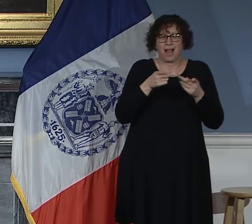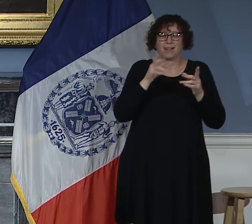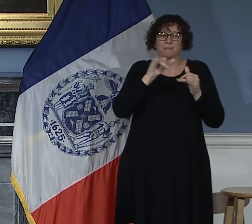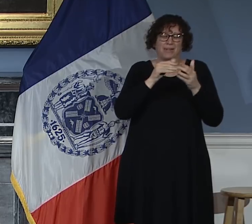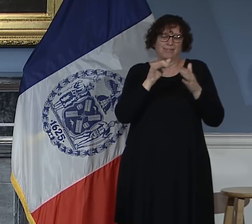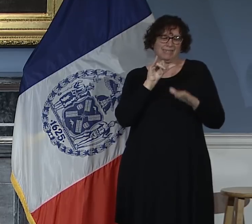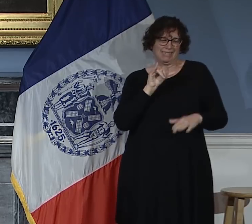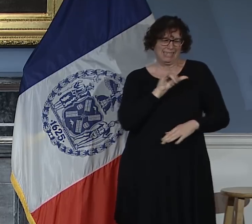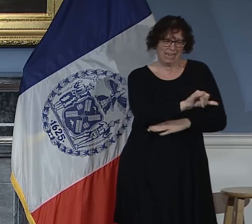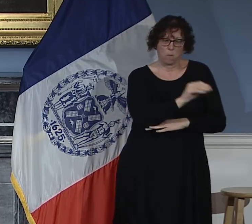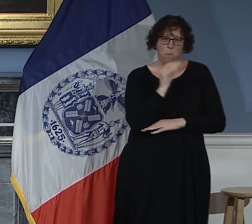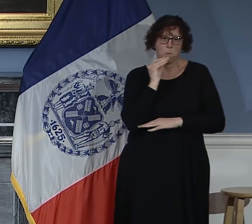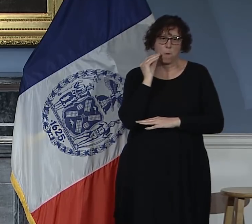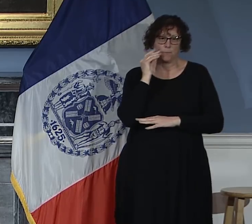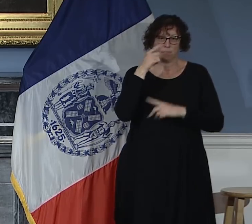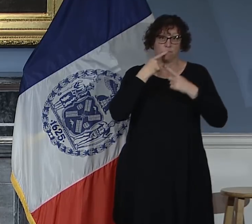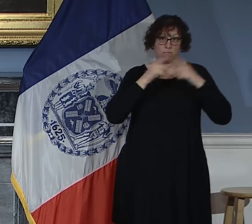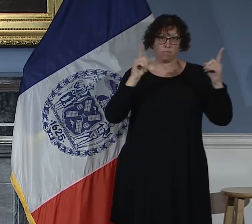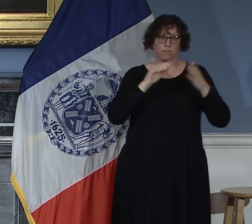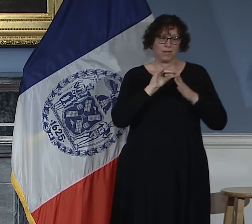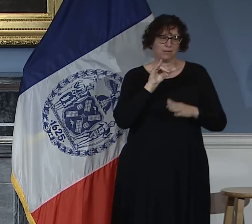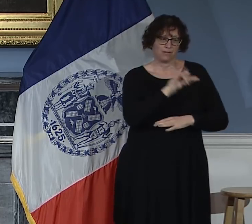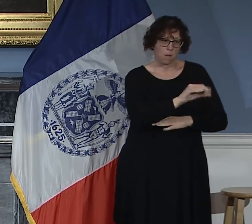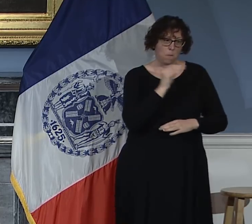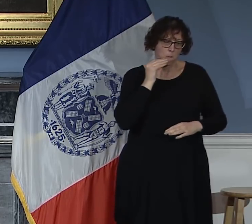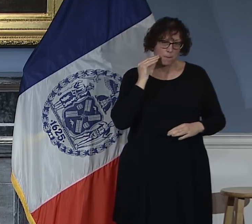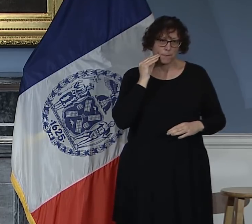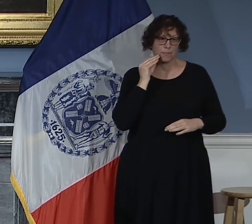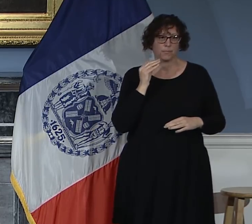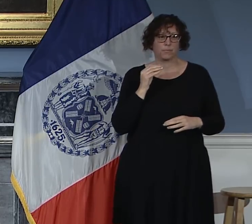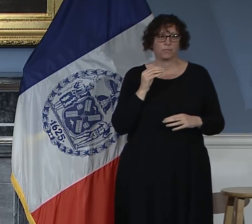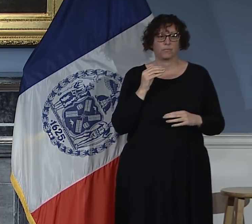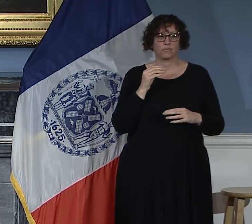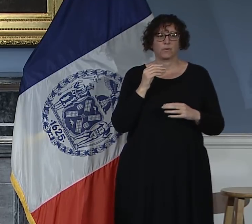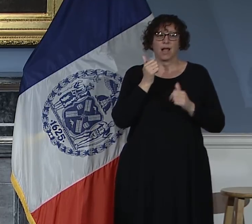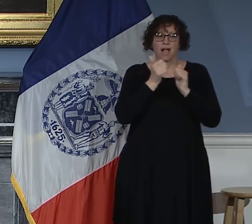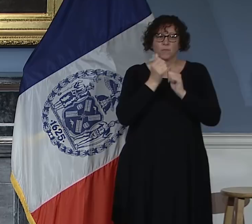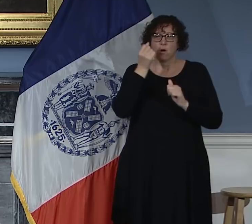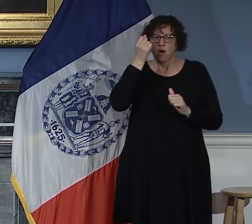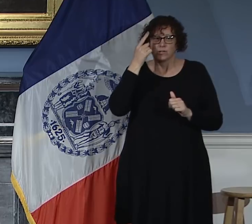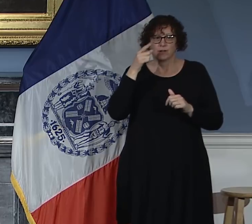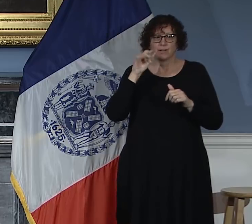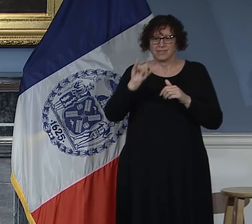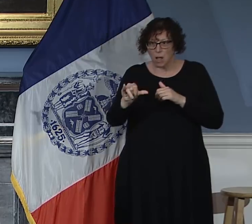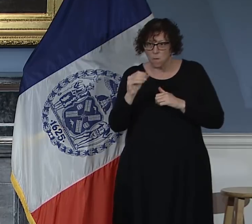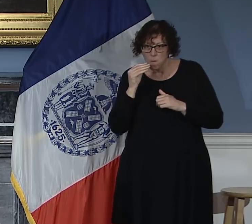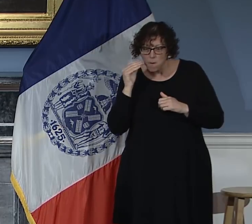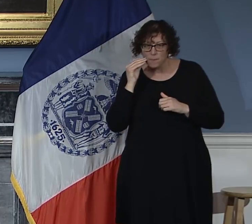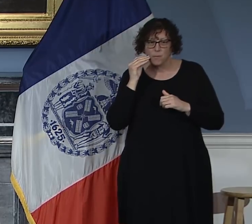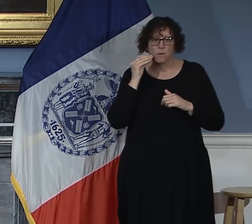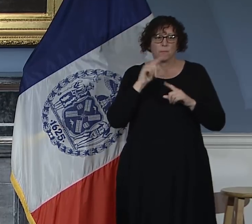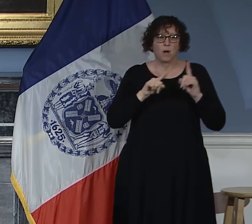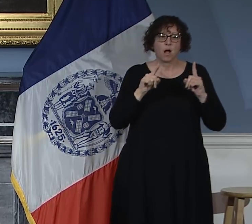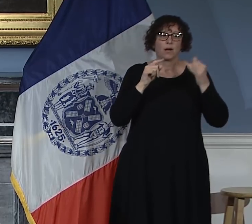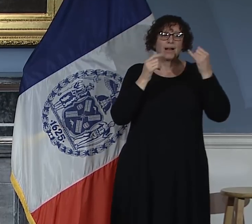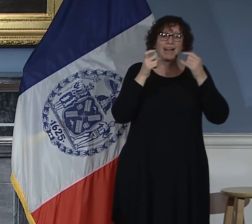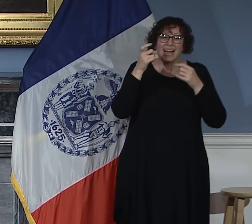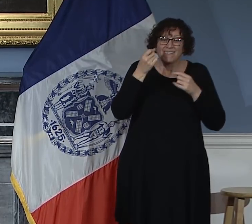ESSENTIAL SERVICES WOULD CONTINUE AND THAT PEOPLE COULD STILL GET BASIC GOODS THEY